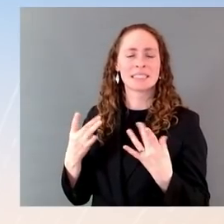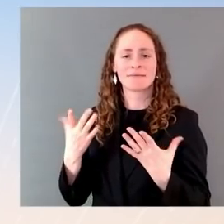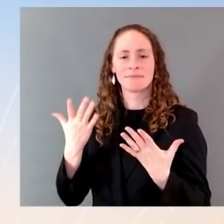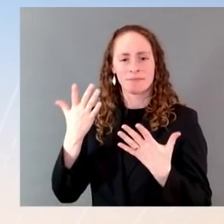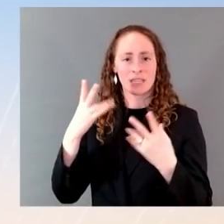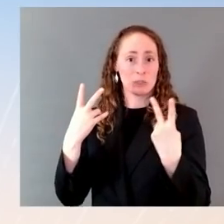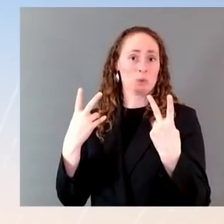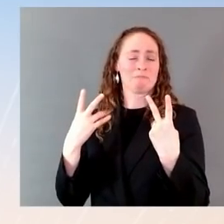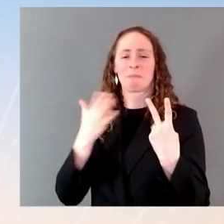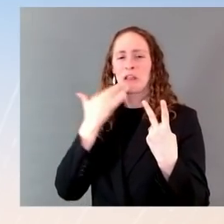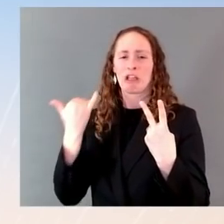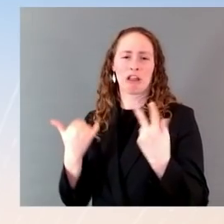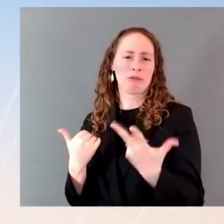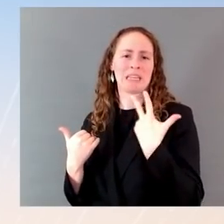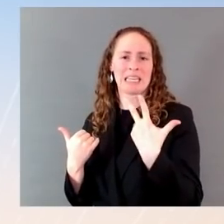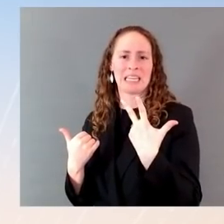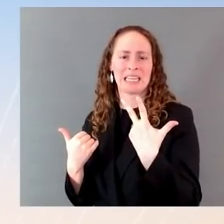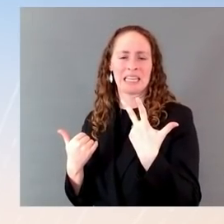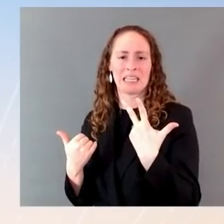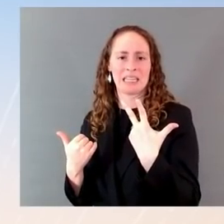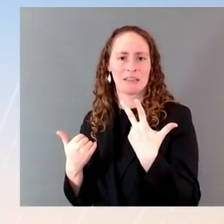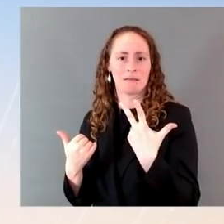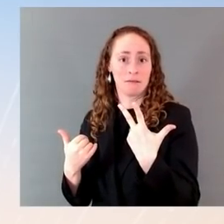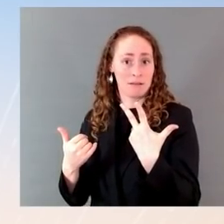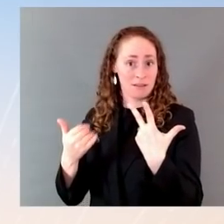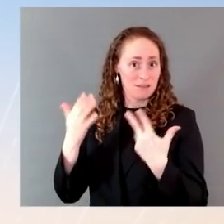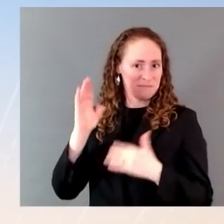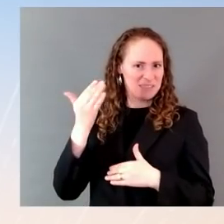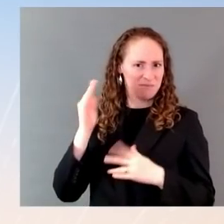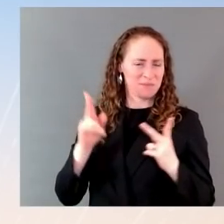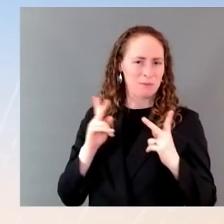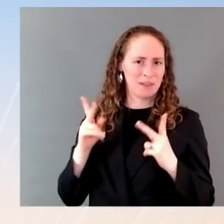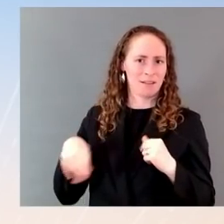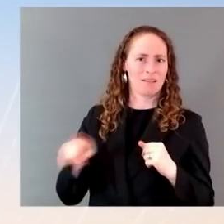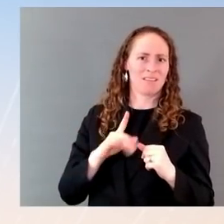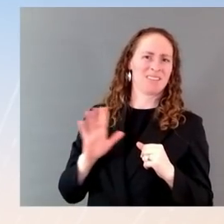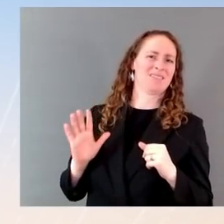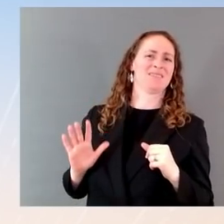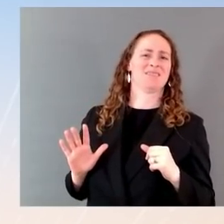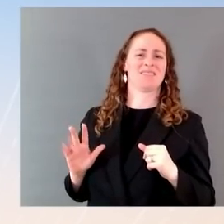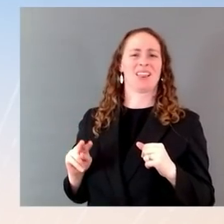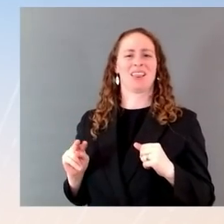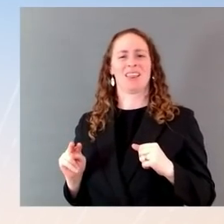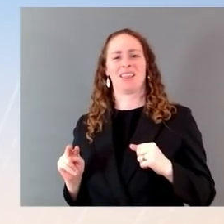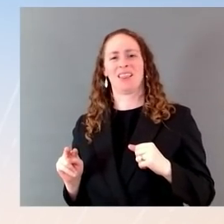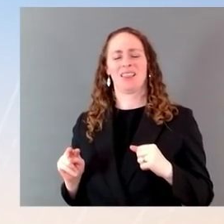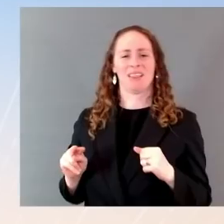we've seen people responding to the call, April. I mean, our boosters program is off to a very strong start in our assessment.